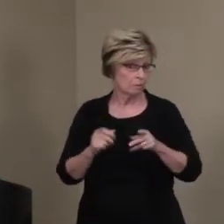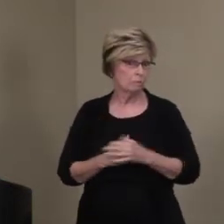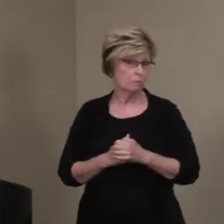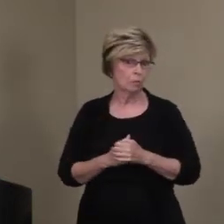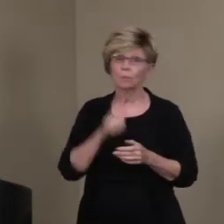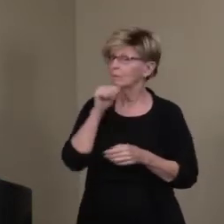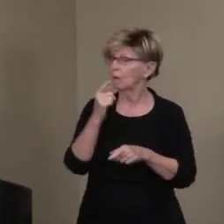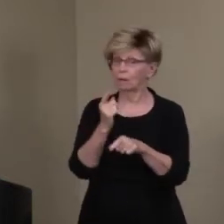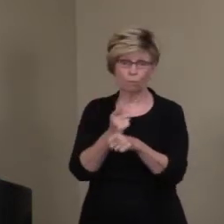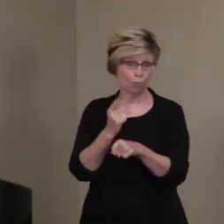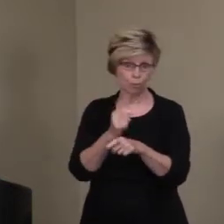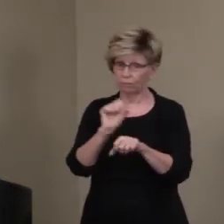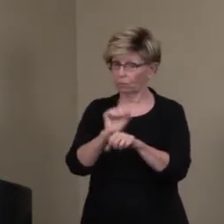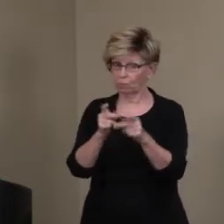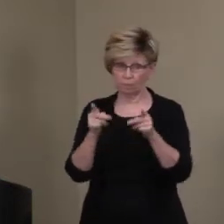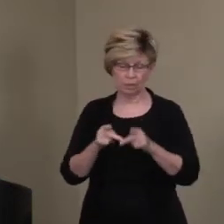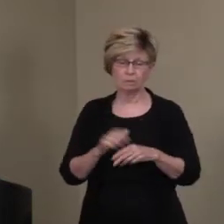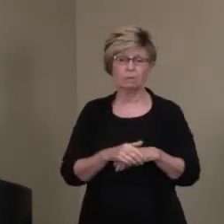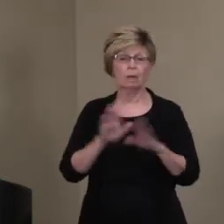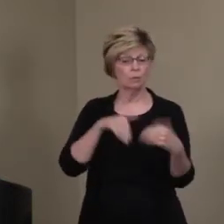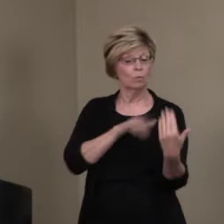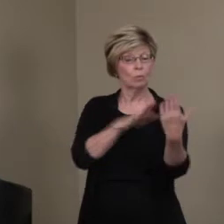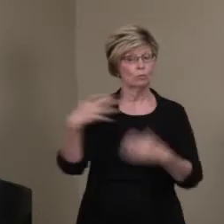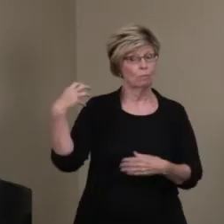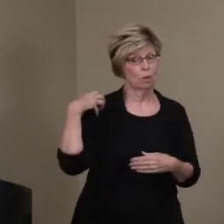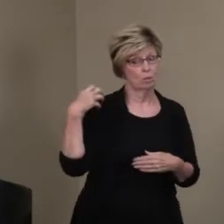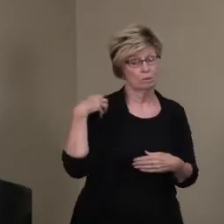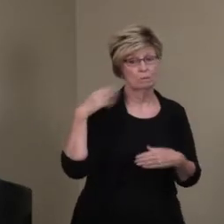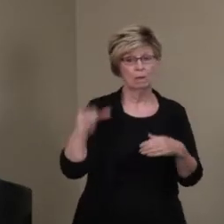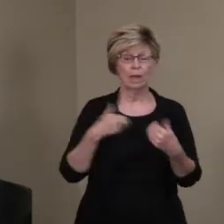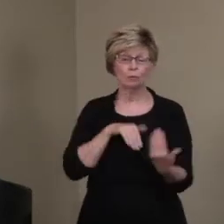if socialization appropriate in the workplace organ appropriate how to